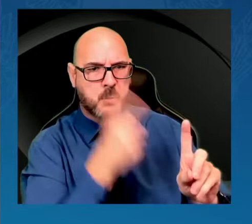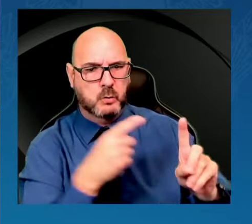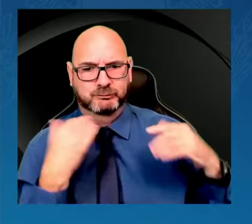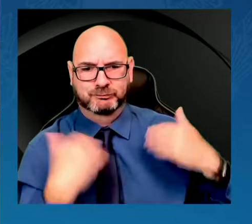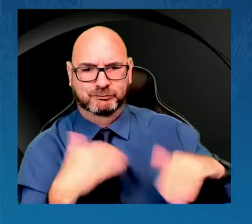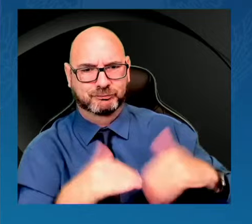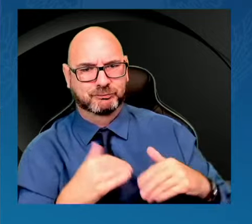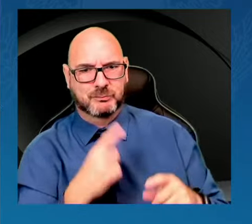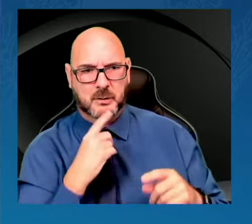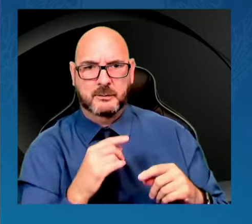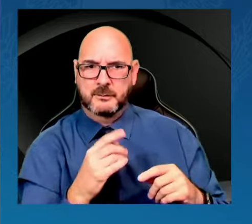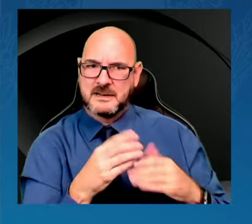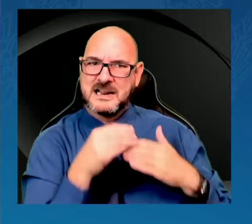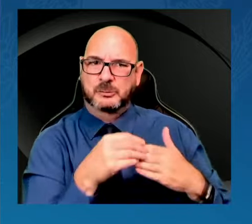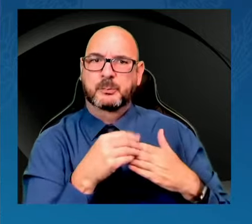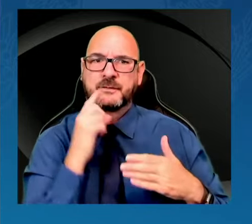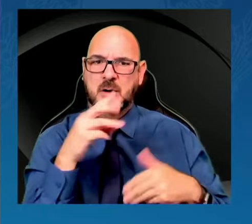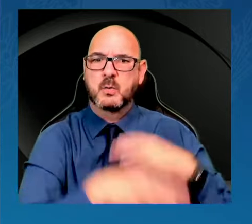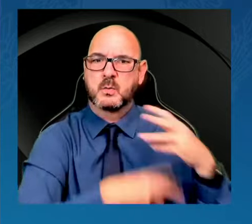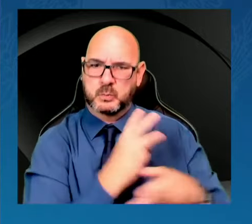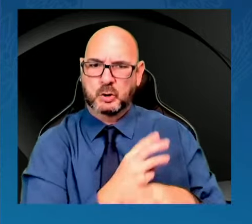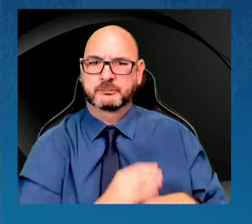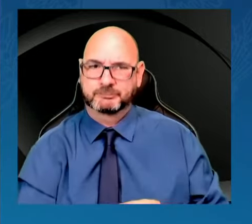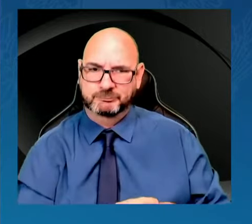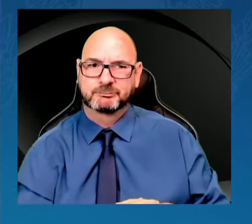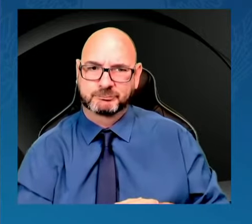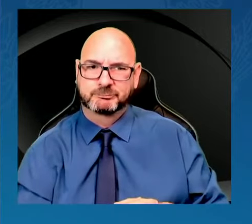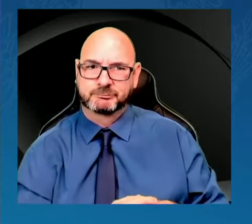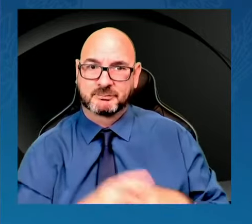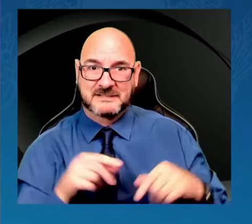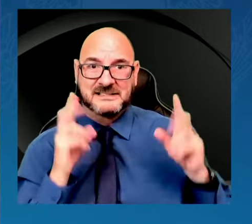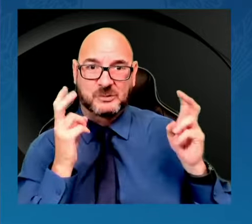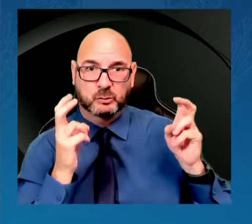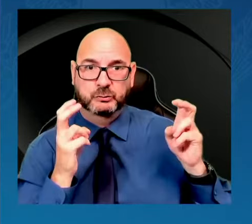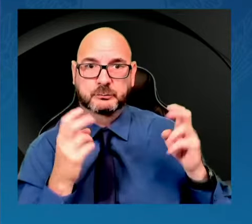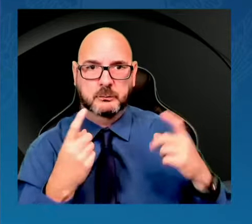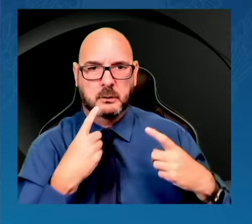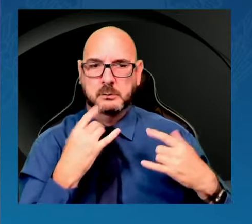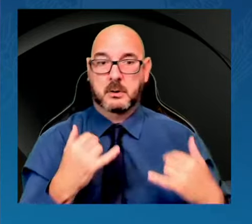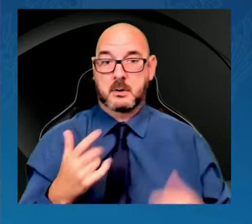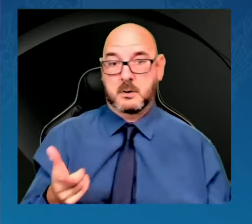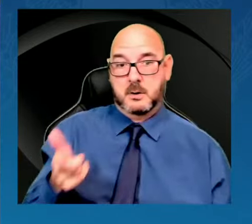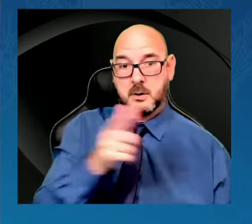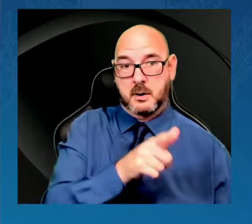But we have finally stepped into that role. The Vice President: That's right. That's right. Representative Pettersen: All right. Now it's my turn.